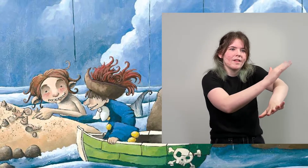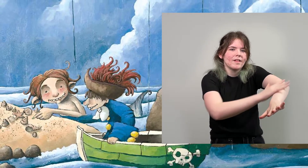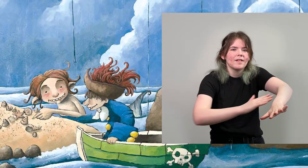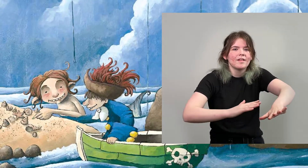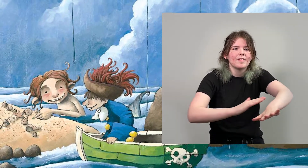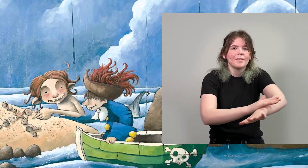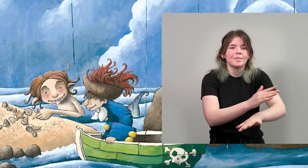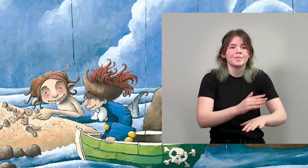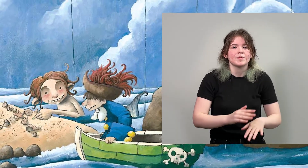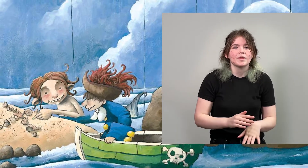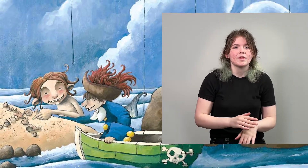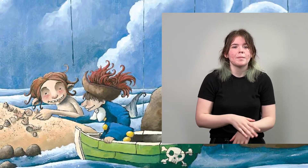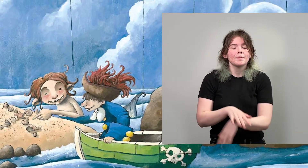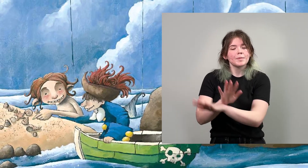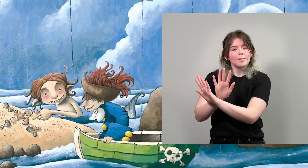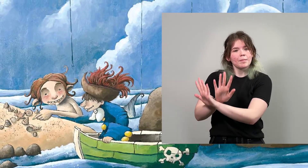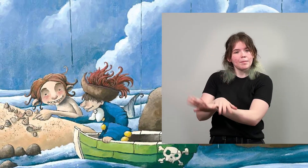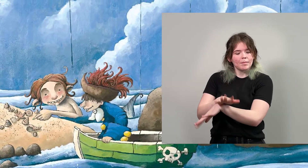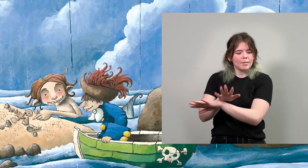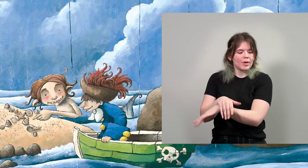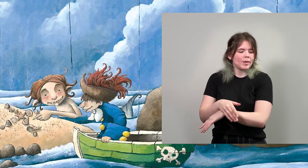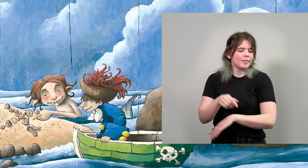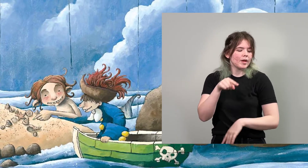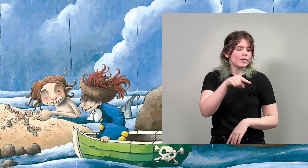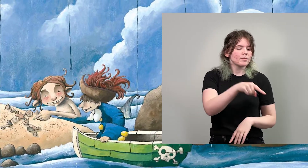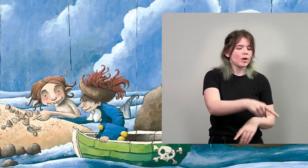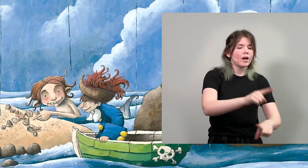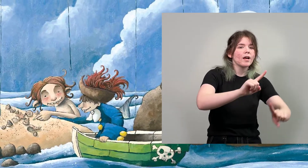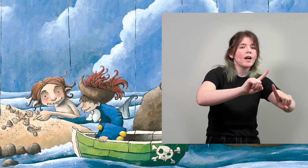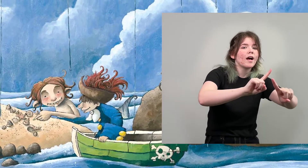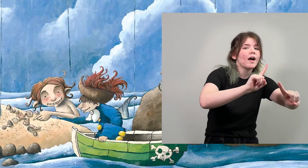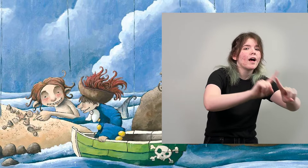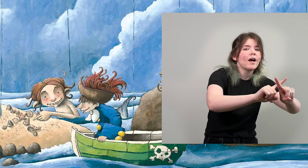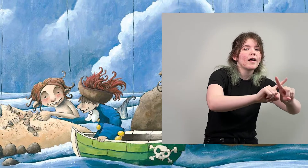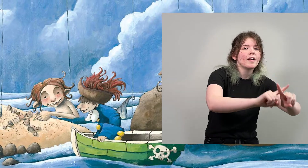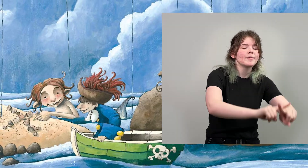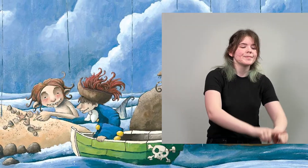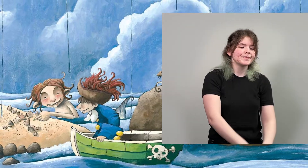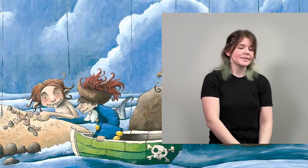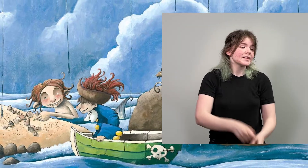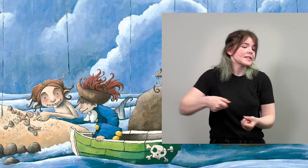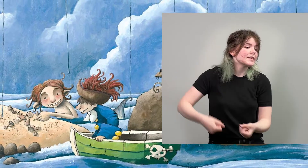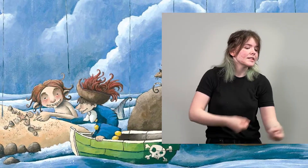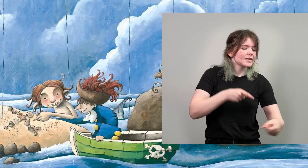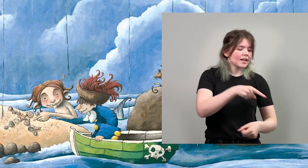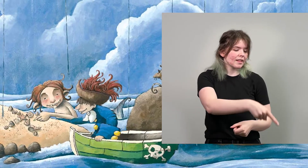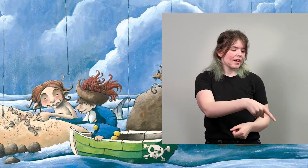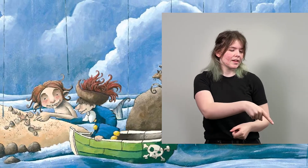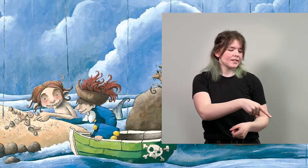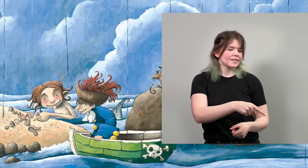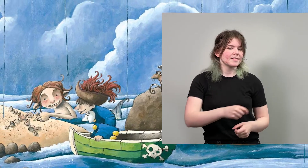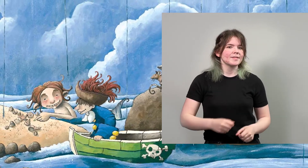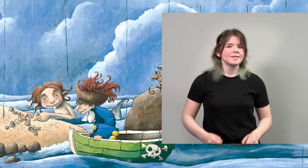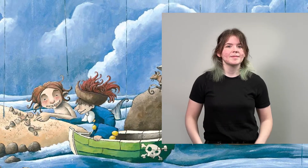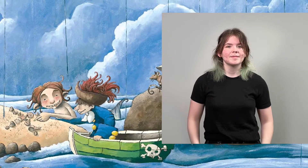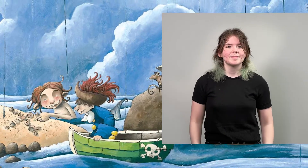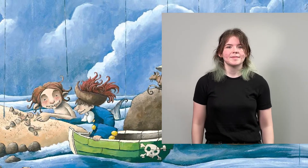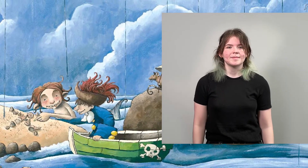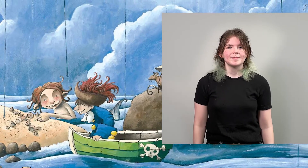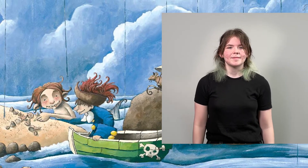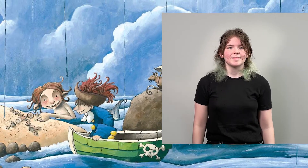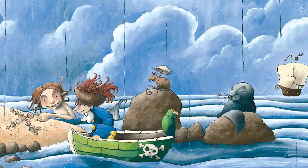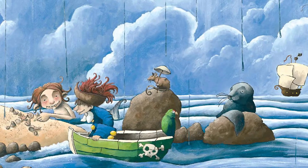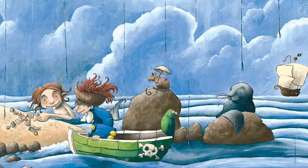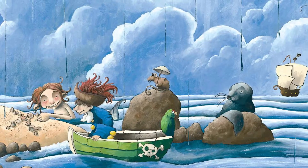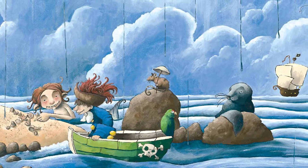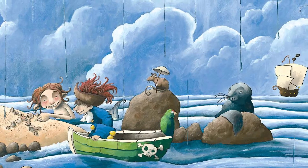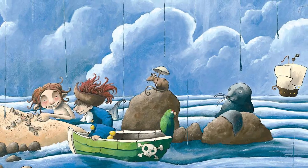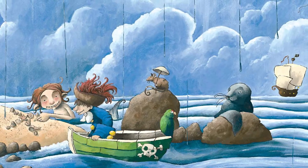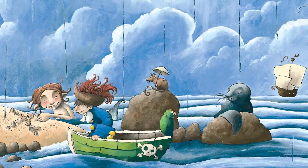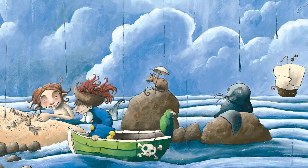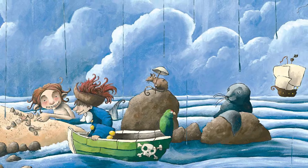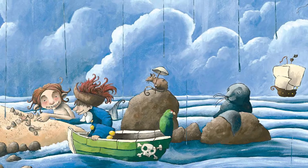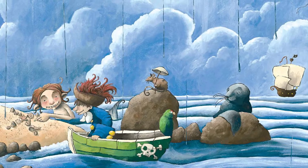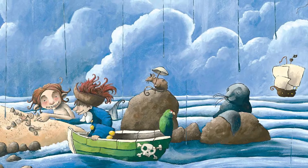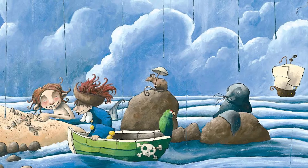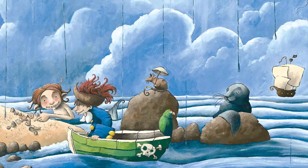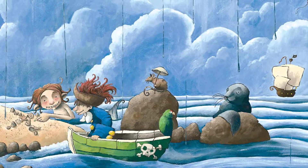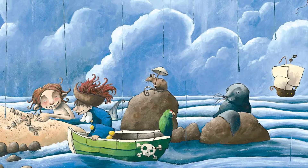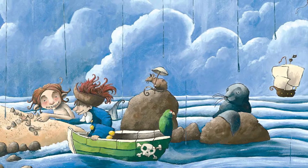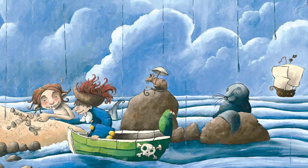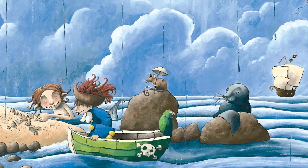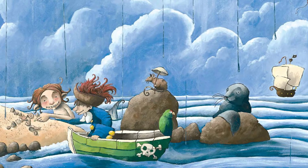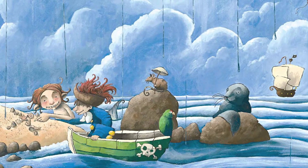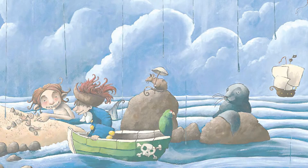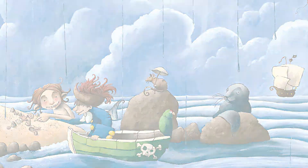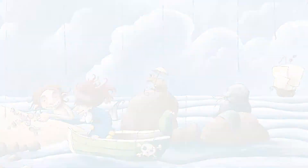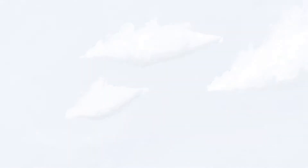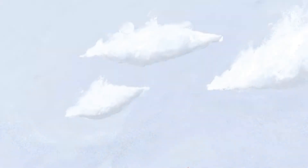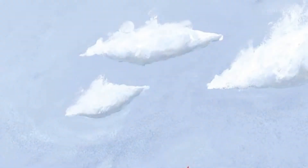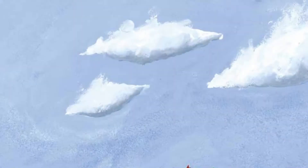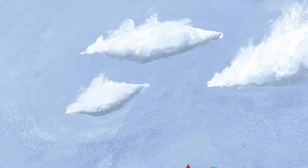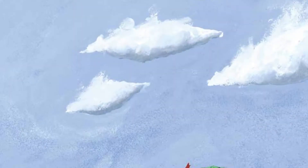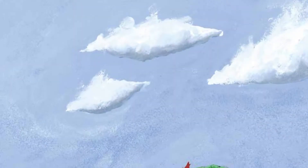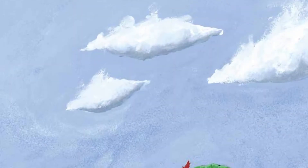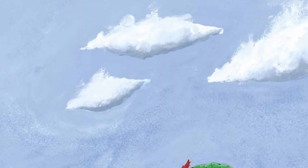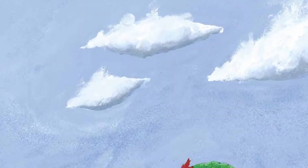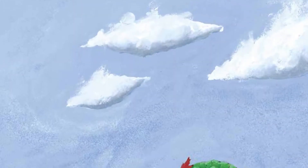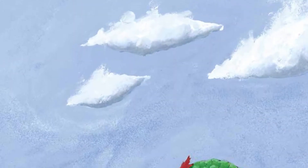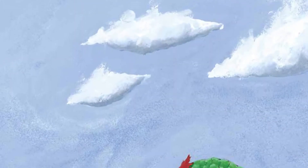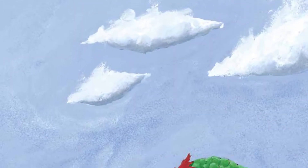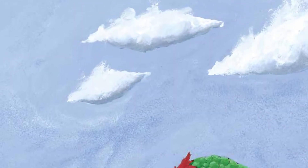The mermaid pointed to an x on the sand, "dig here," she said